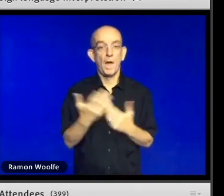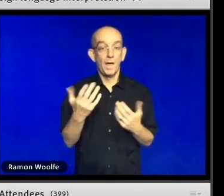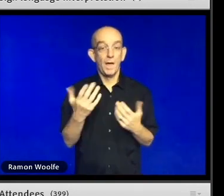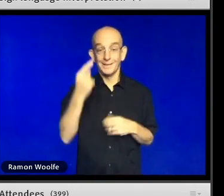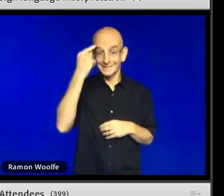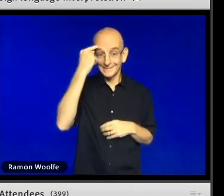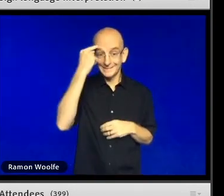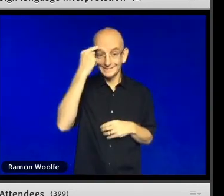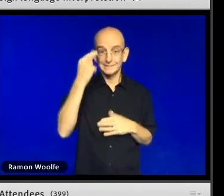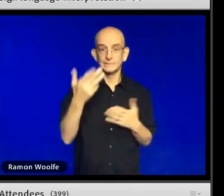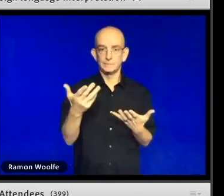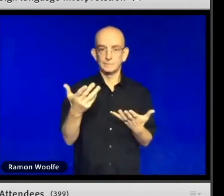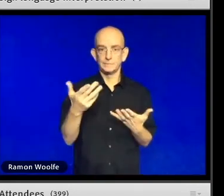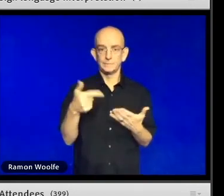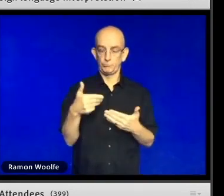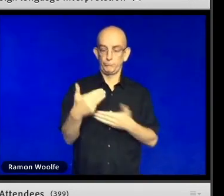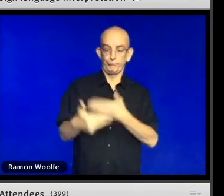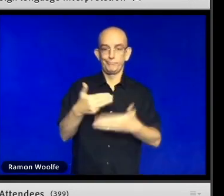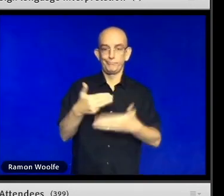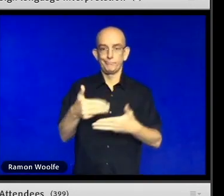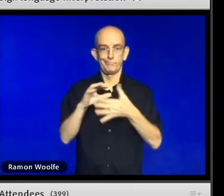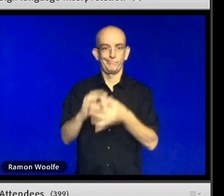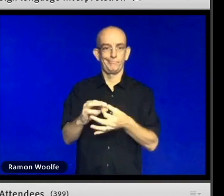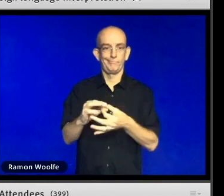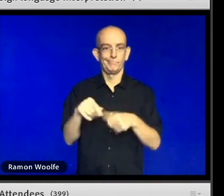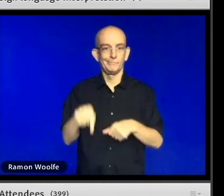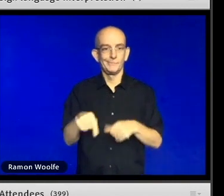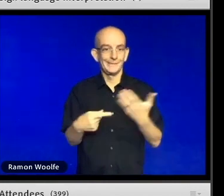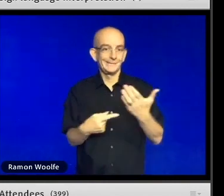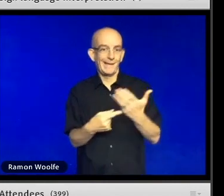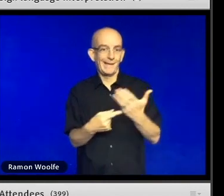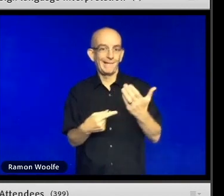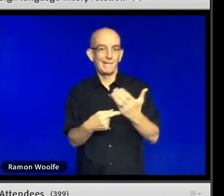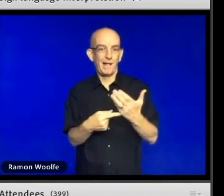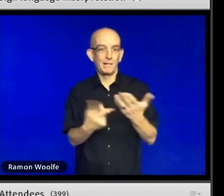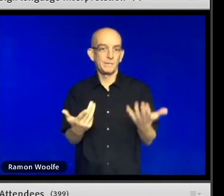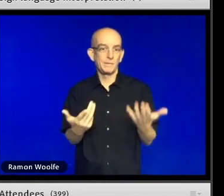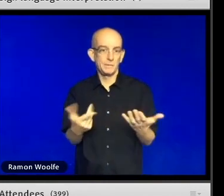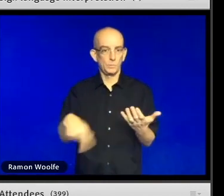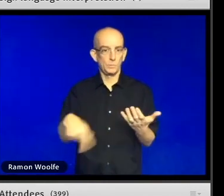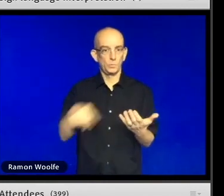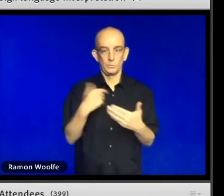with disabilities and who are living under poverty. We have the program of action. The